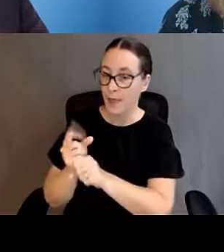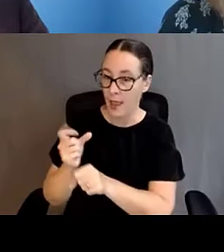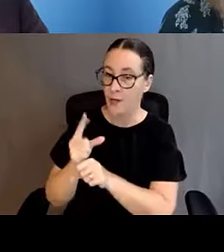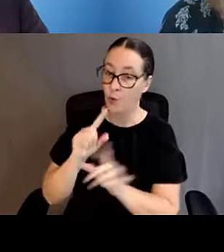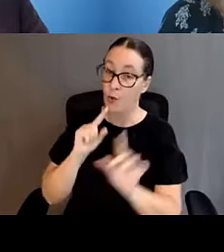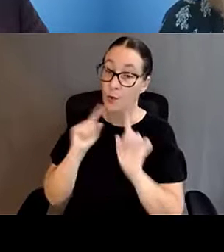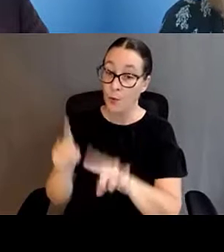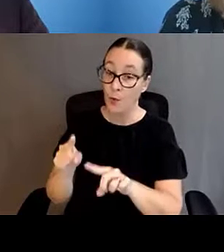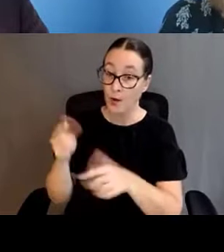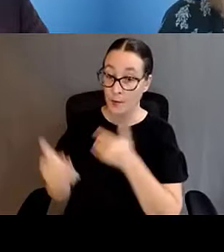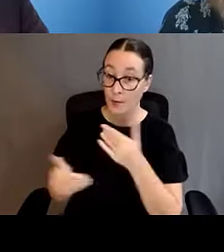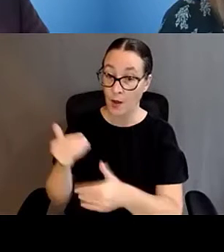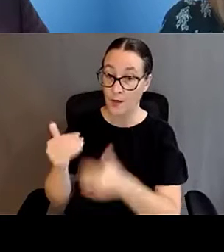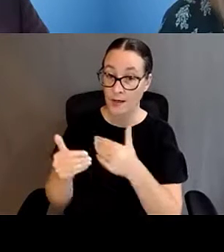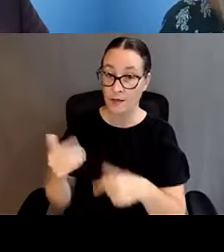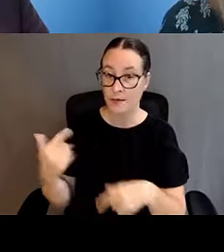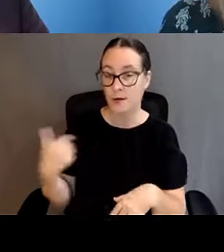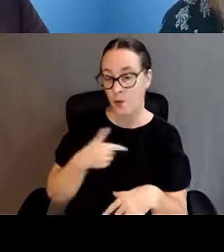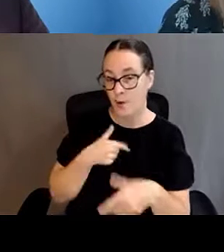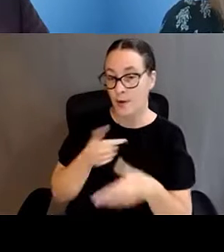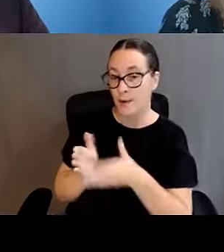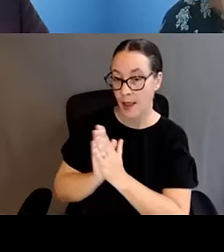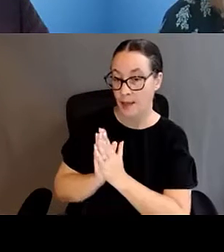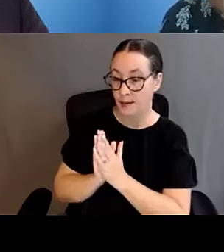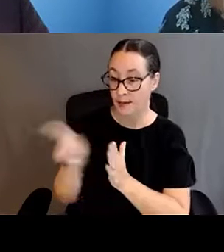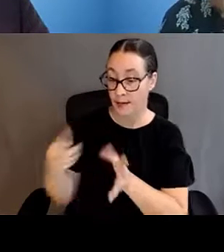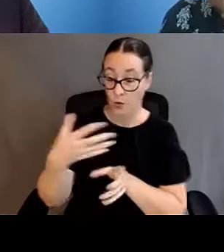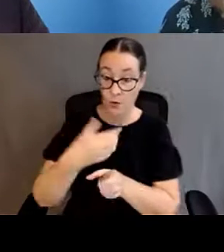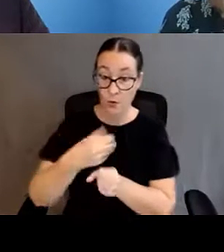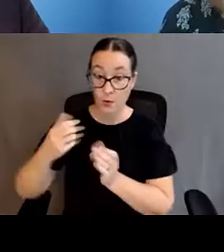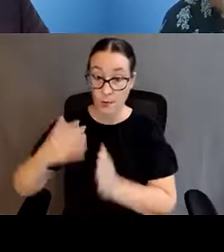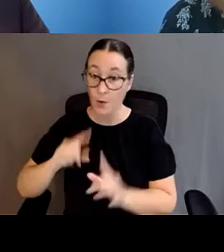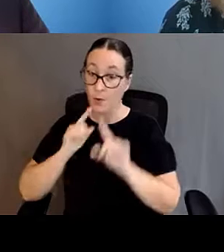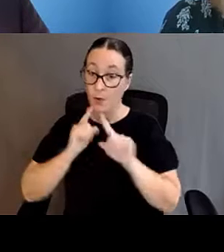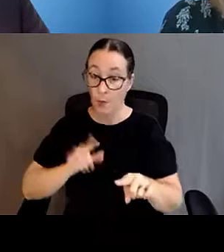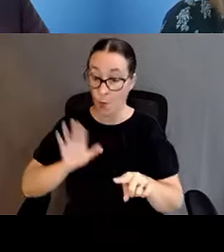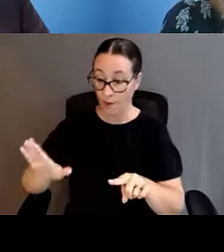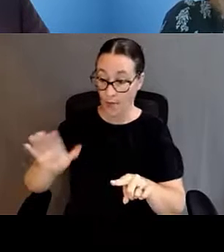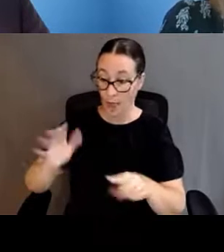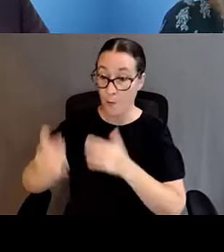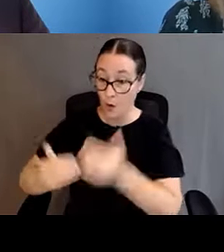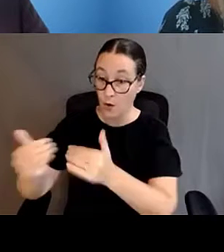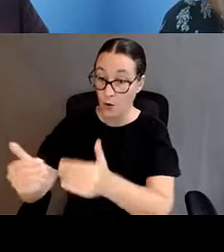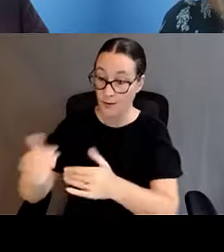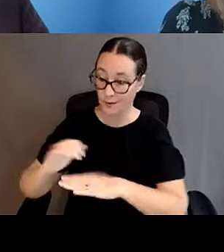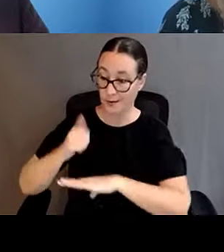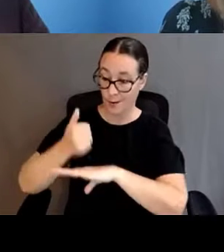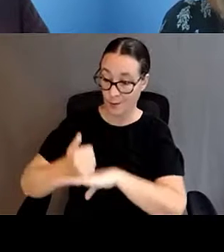we'll be asking the recipients to report on their progress implementing their specific DMS plan,